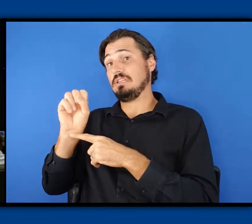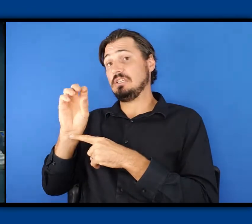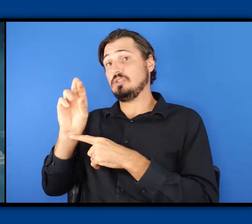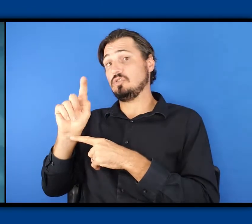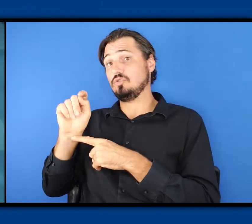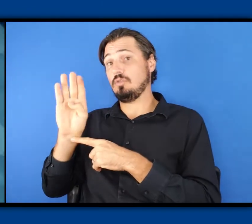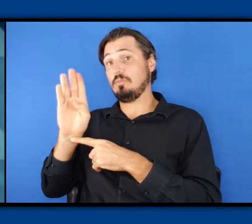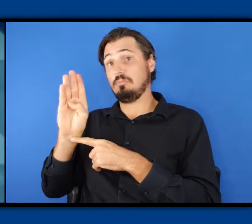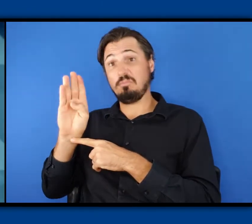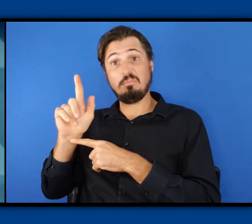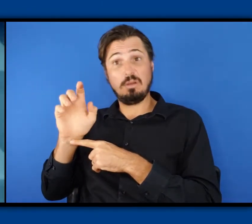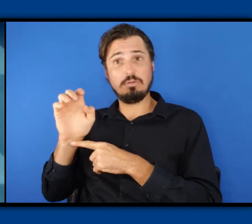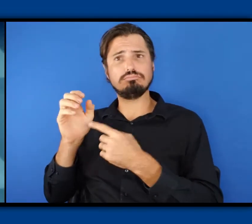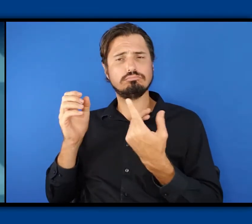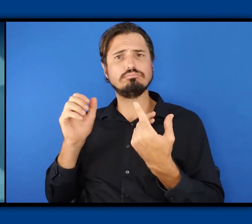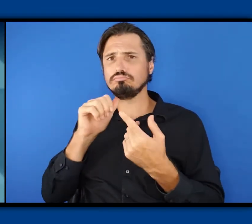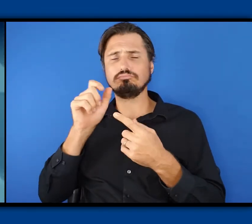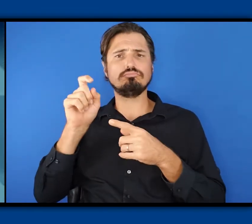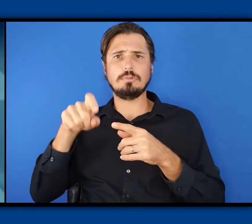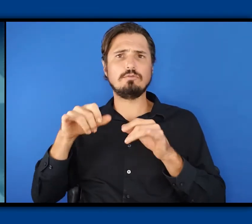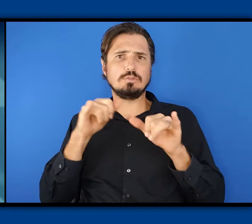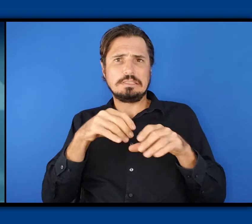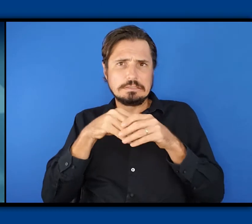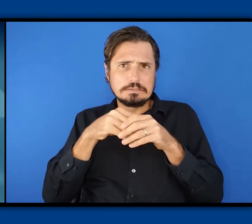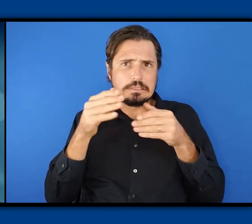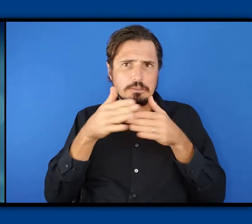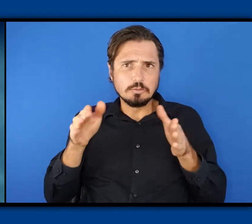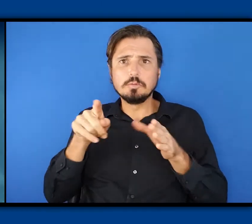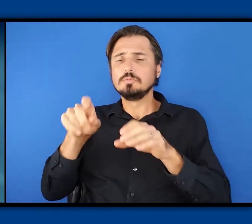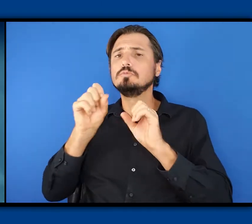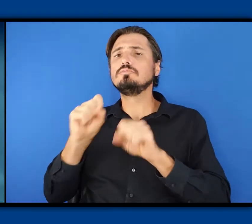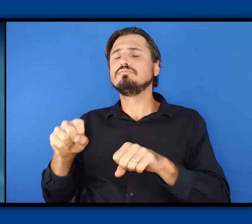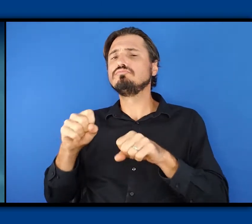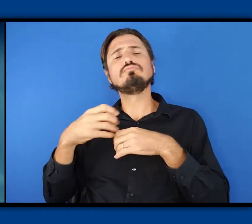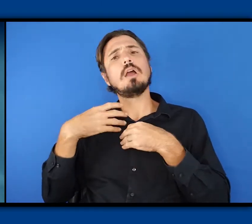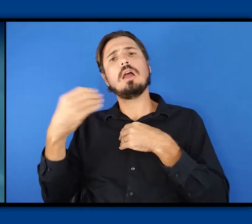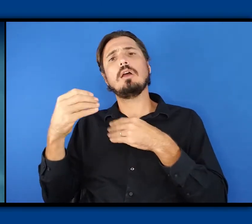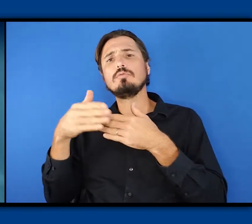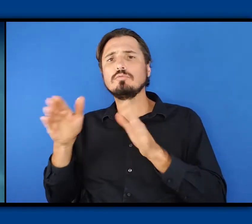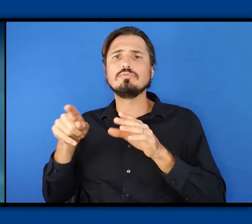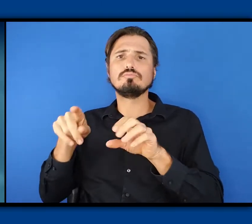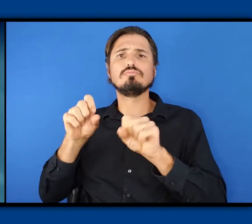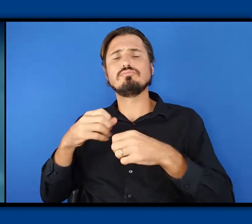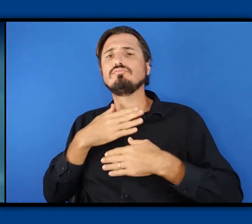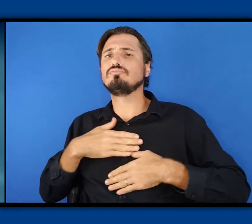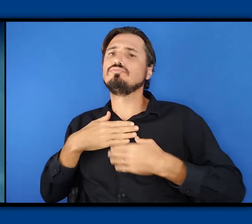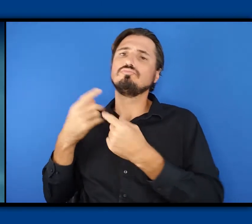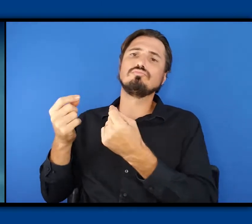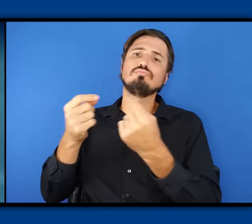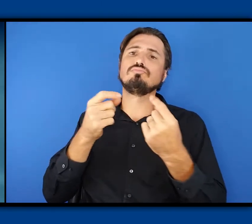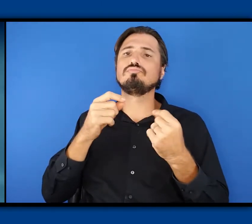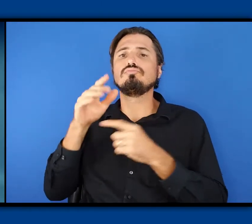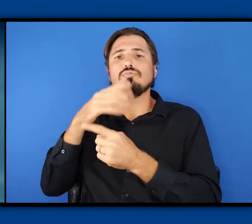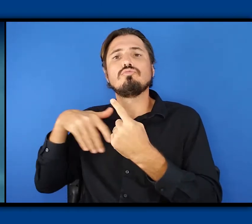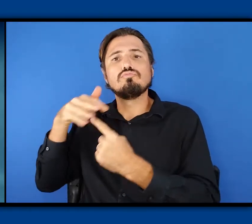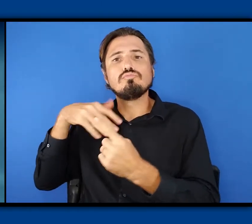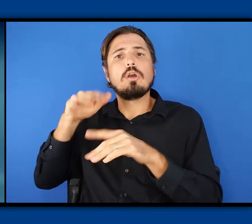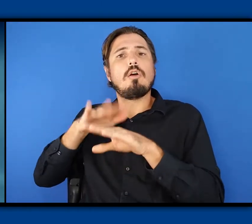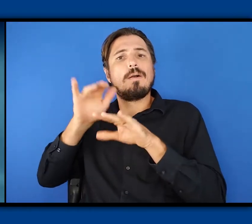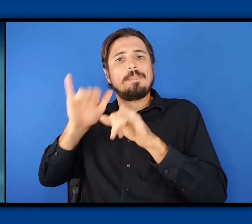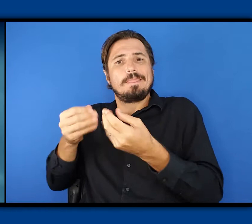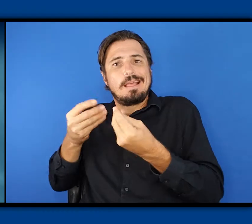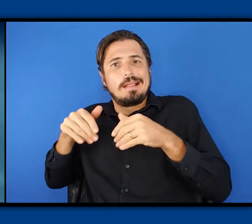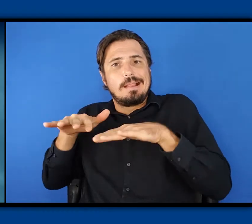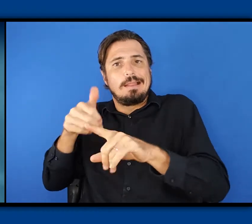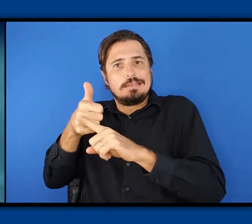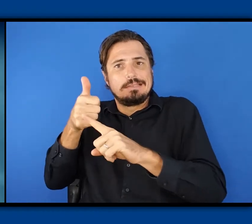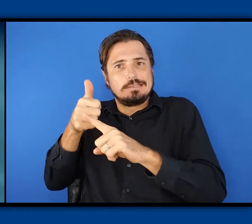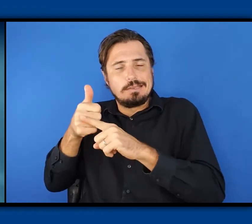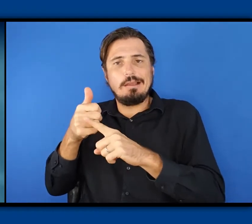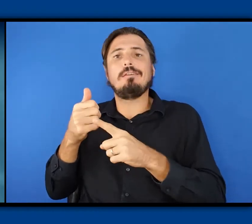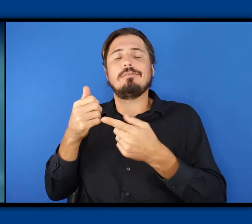If you are staying in an approved Resort Bubble, you will be able to leave your room and enjoy many of the amenities of the resort property while you’re in quarantine, such as swim in the pool